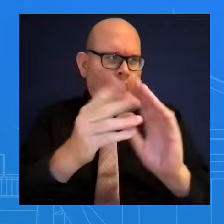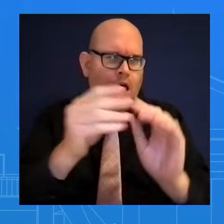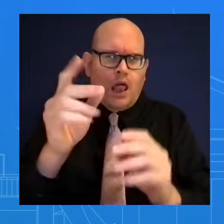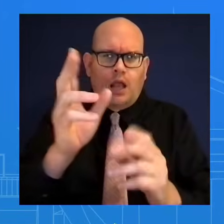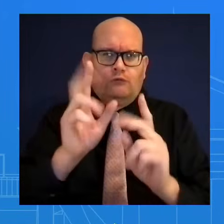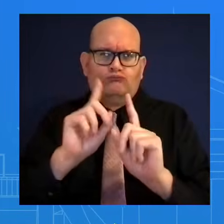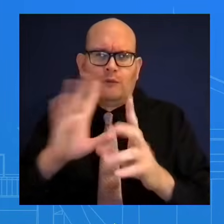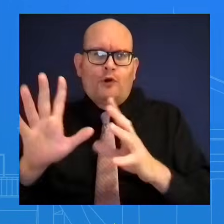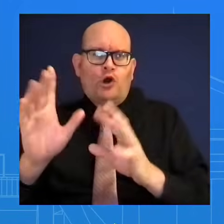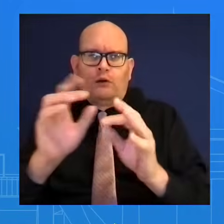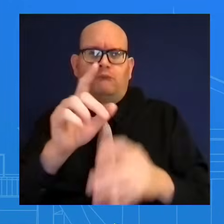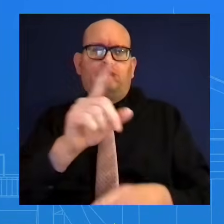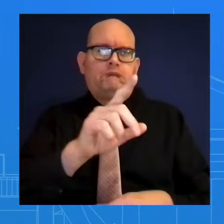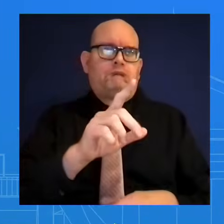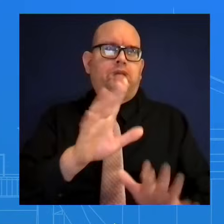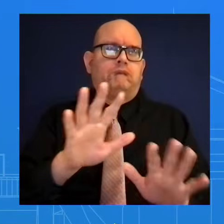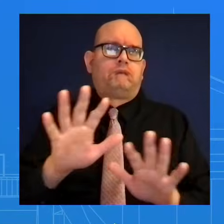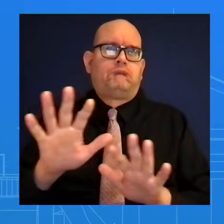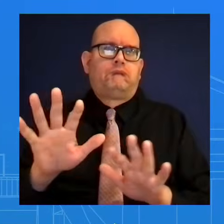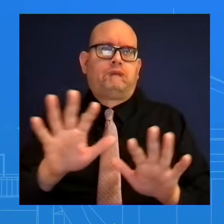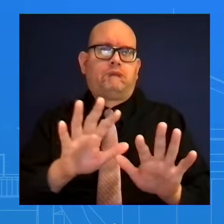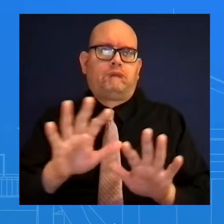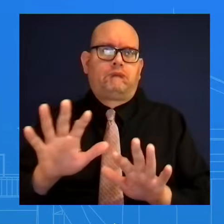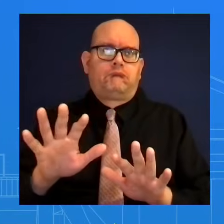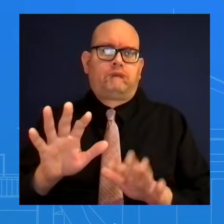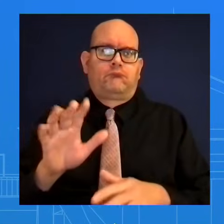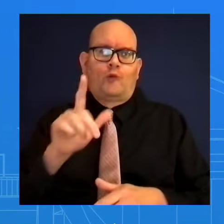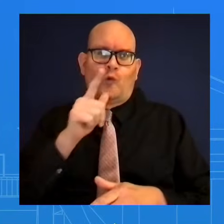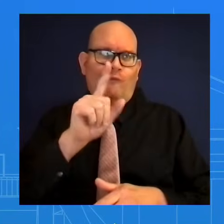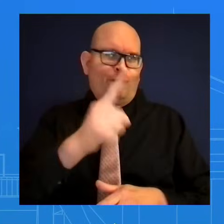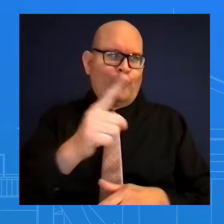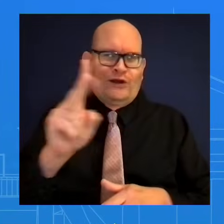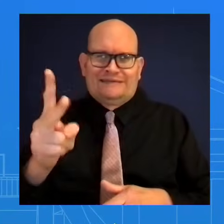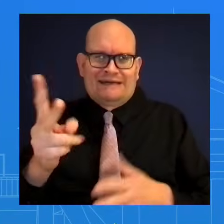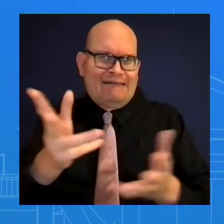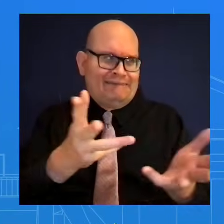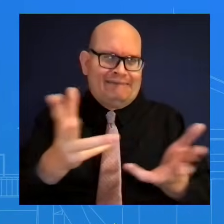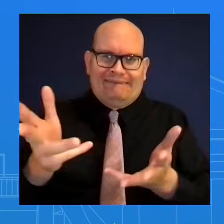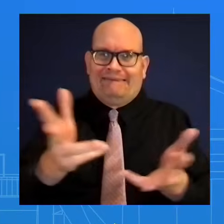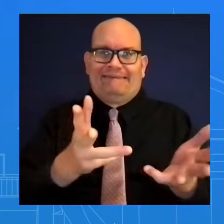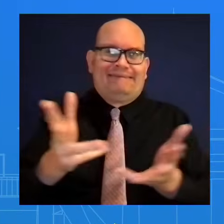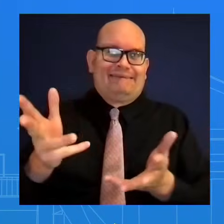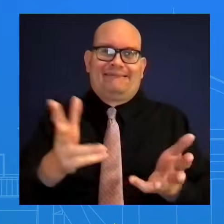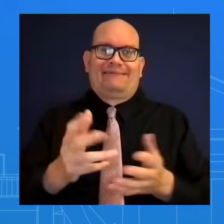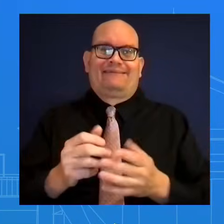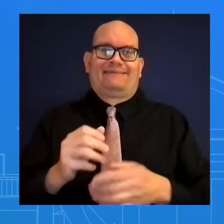The Press: Well, I got a press freedom question for you. I -- thank you for calling me. And I have a press freedom question for you,